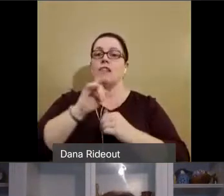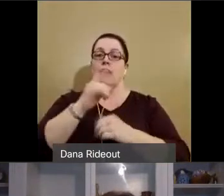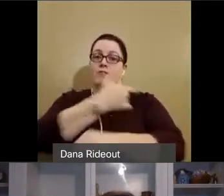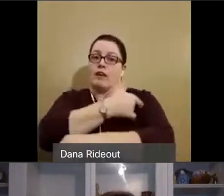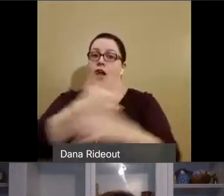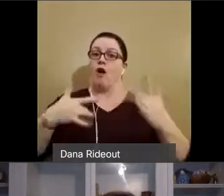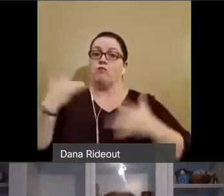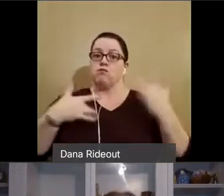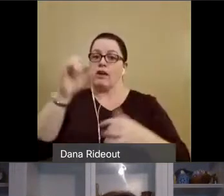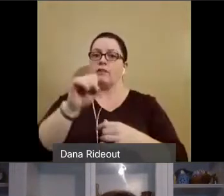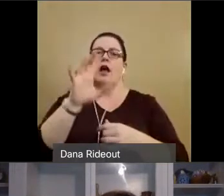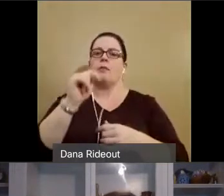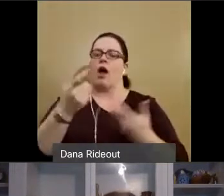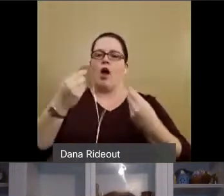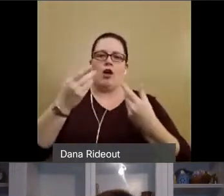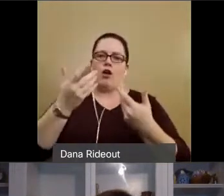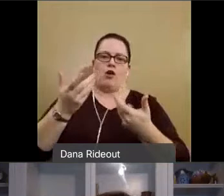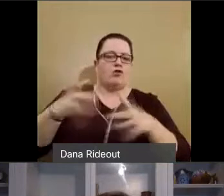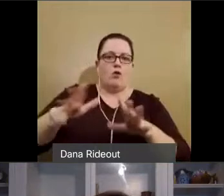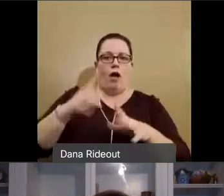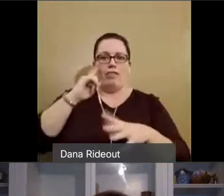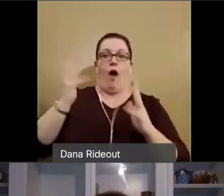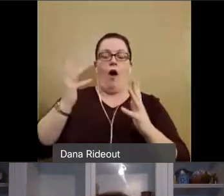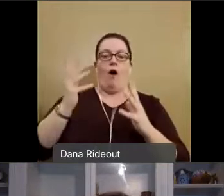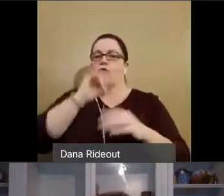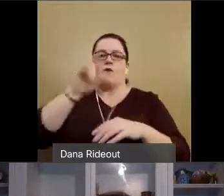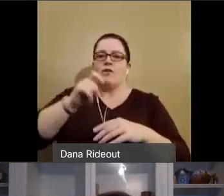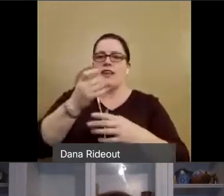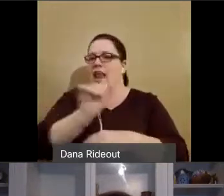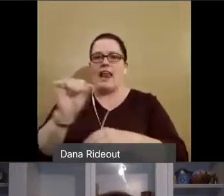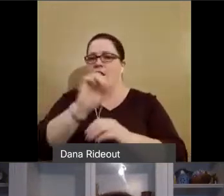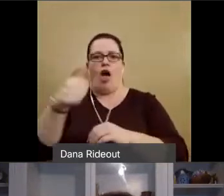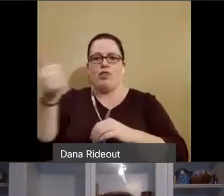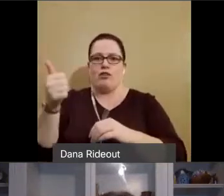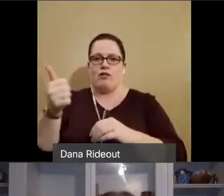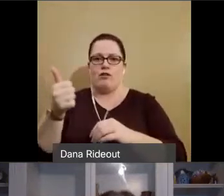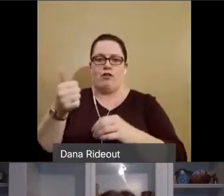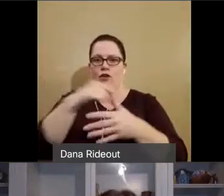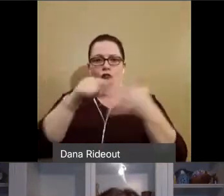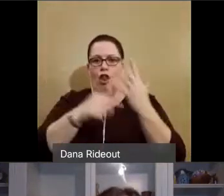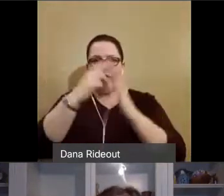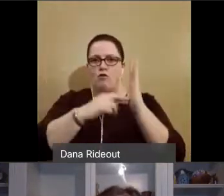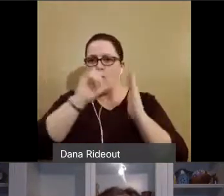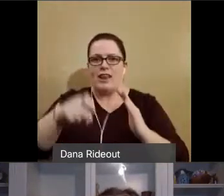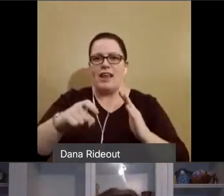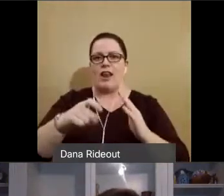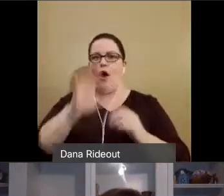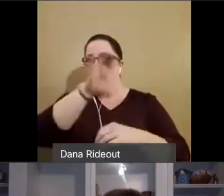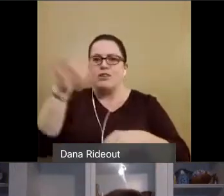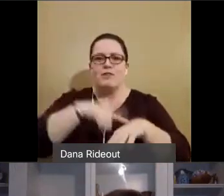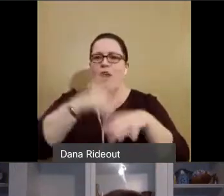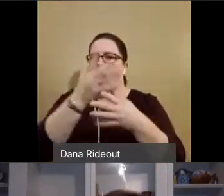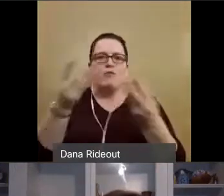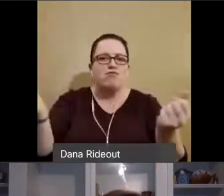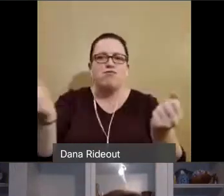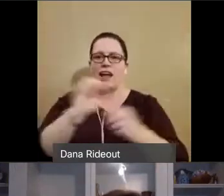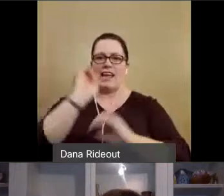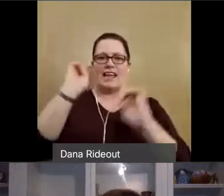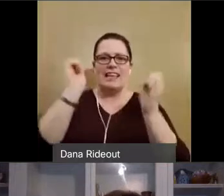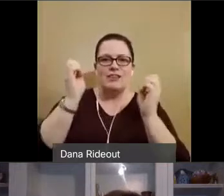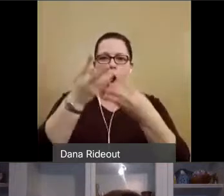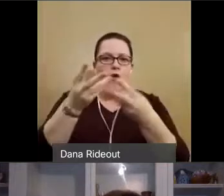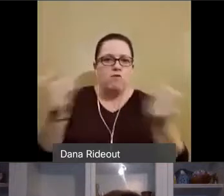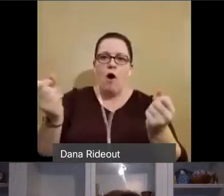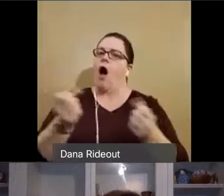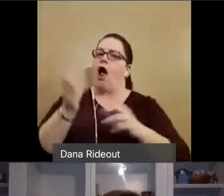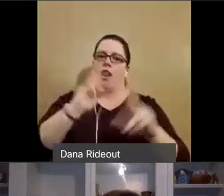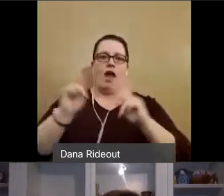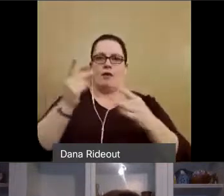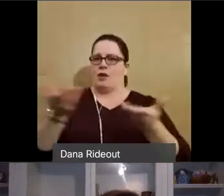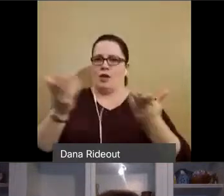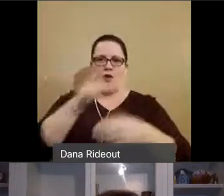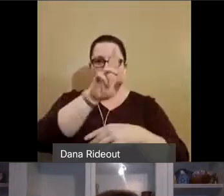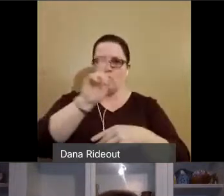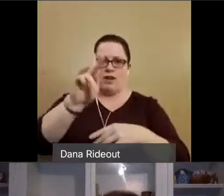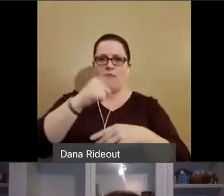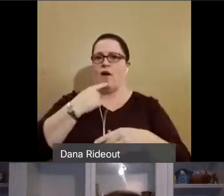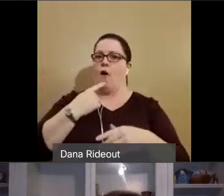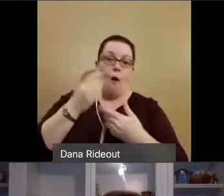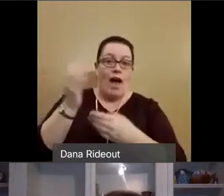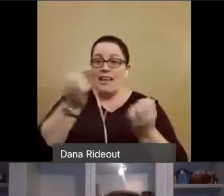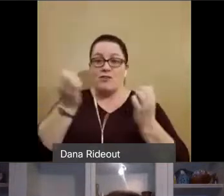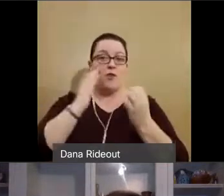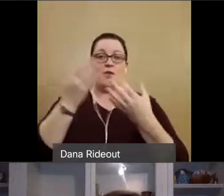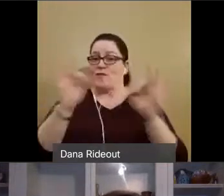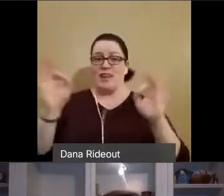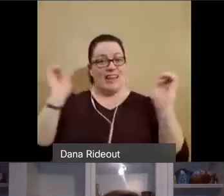We have to maintain the measures that are in place. cobit 19 is not going to disappear by Christmas or Easter. There's a lot of buzz in the UK was like, Easter. We're going to be free again. I'm just going to put out. I don't think that's going to happen.